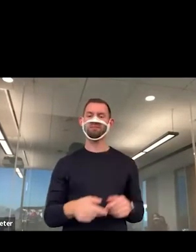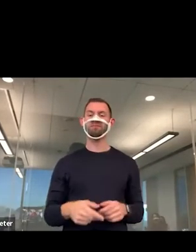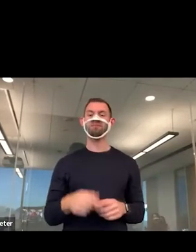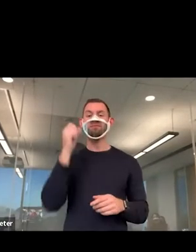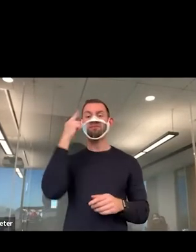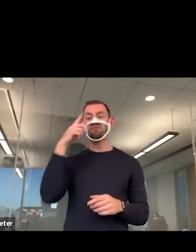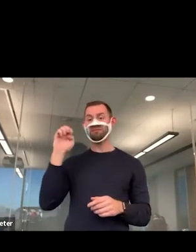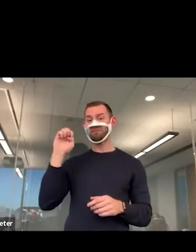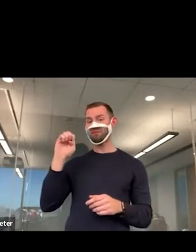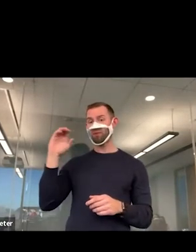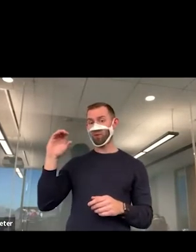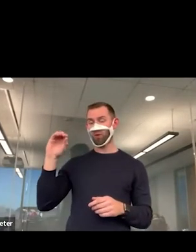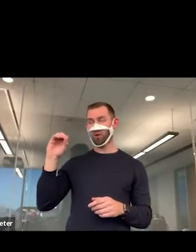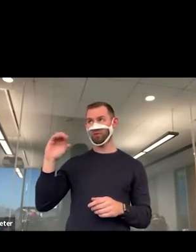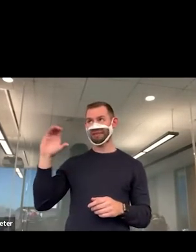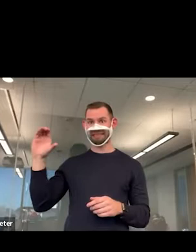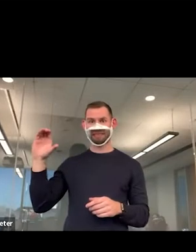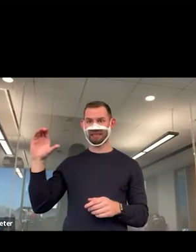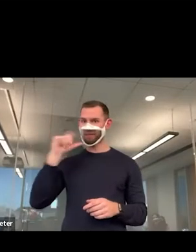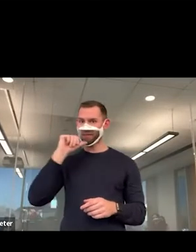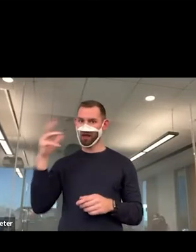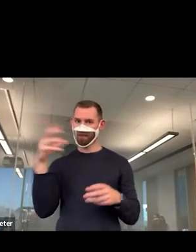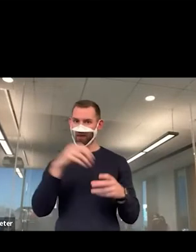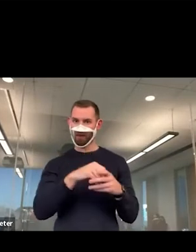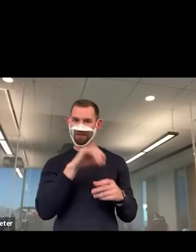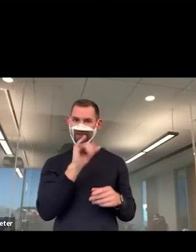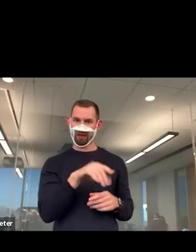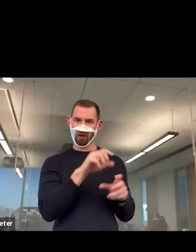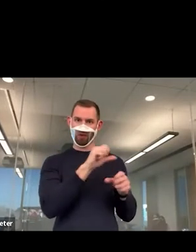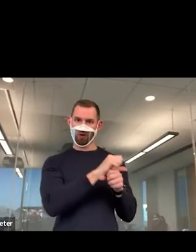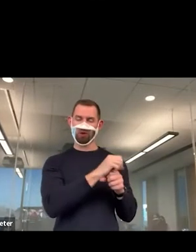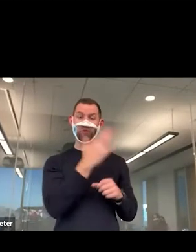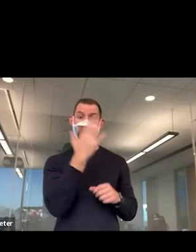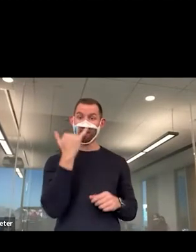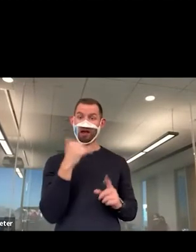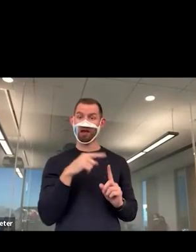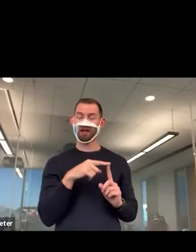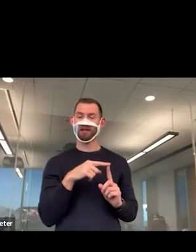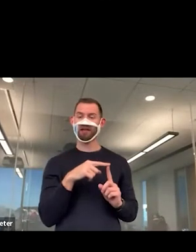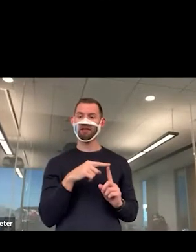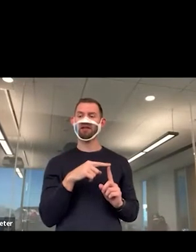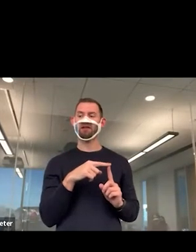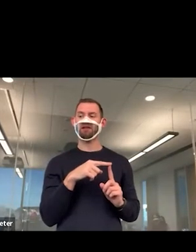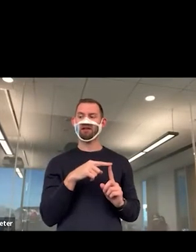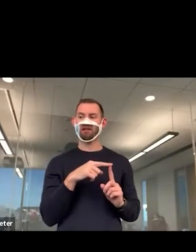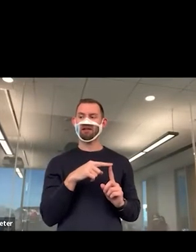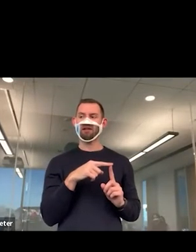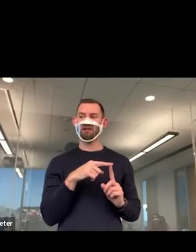in any of the shelter workshop work is because these people were not considered employees